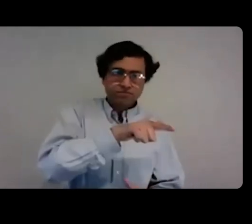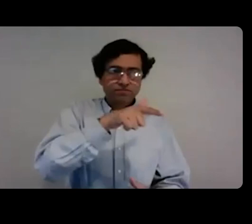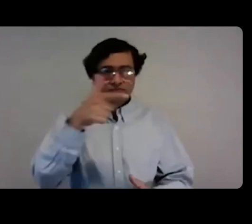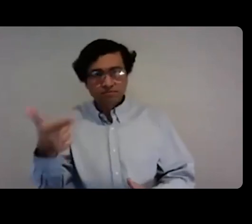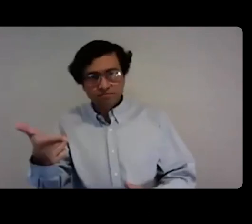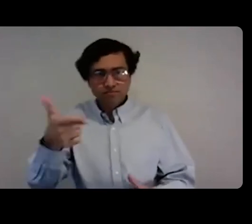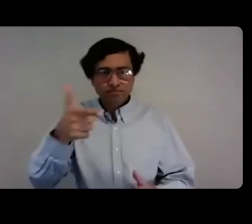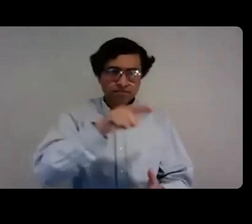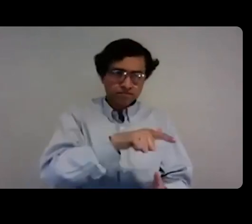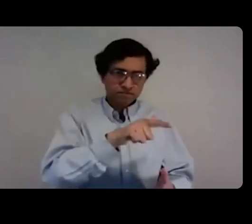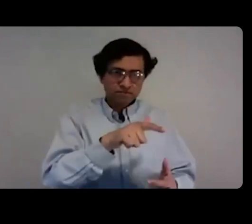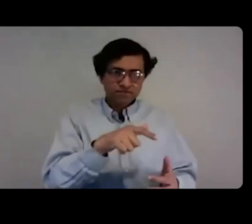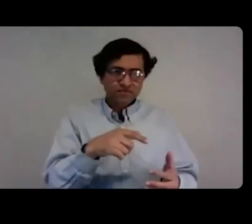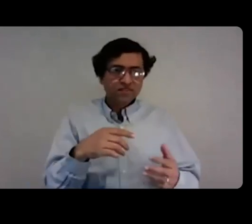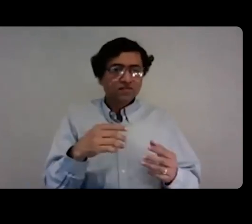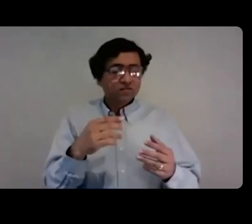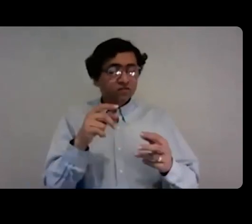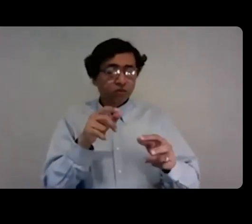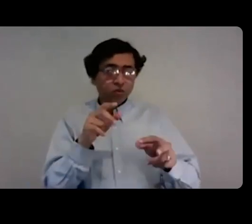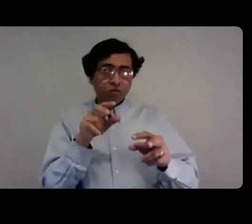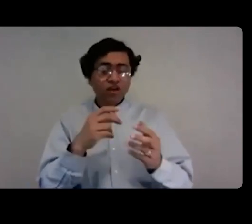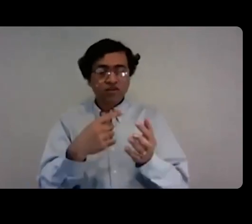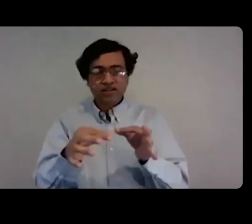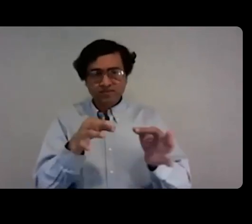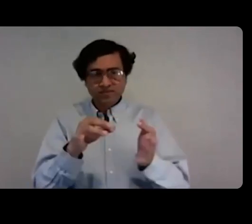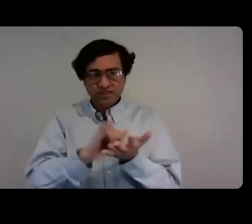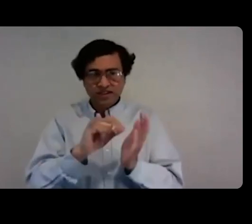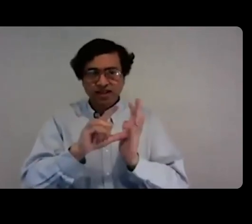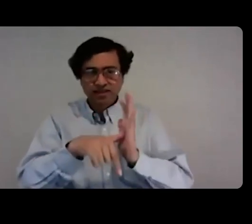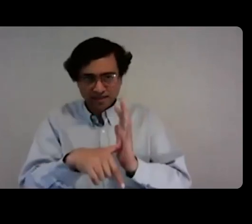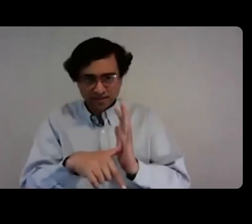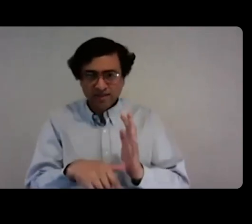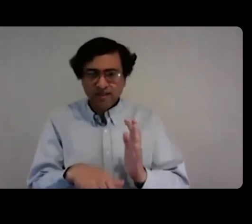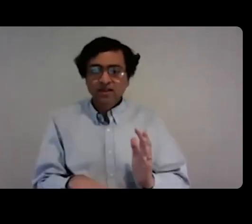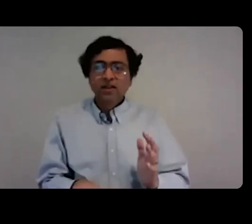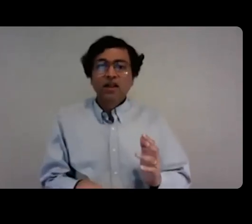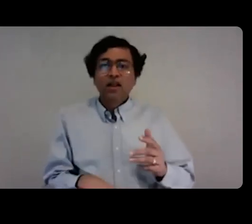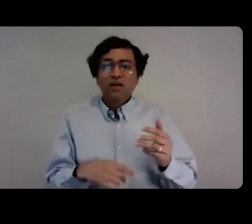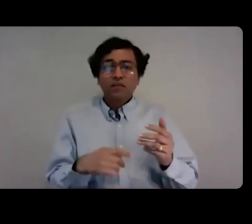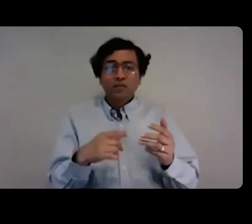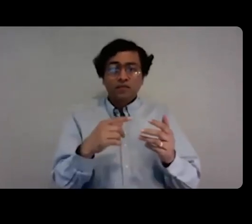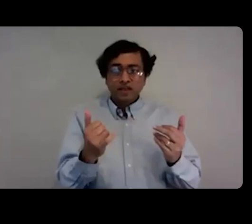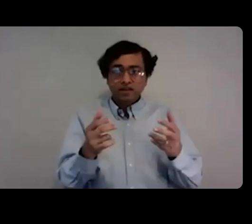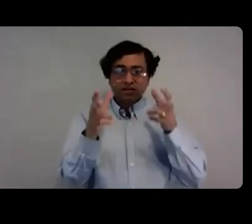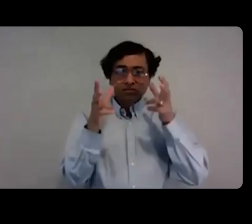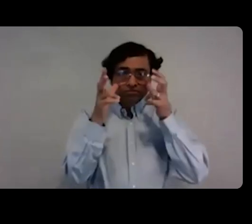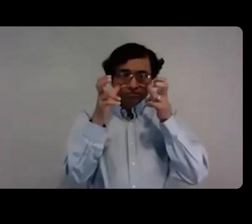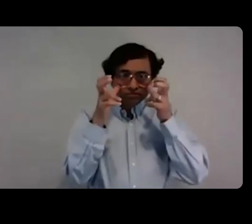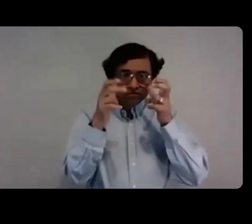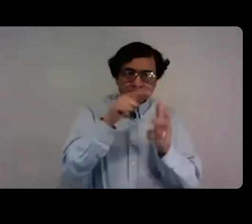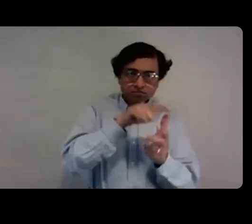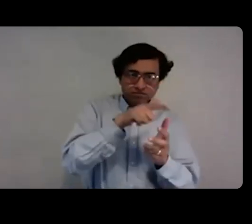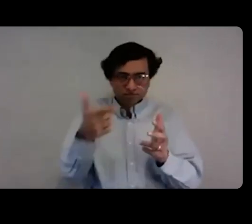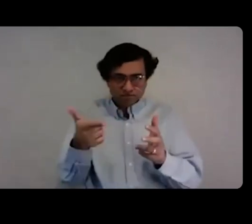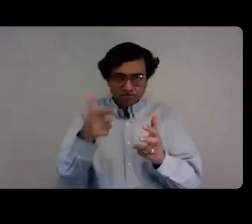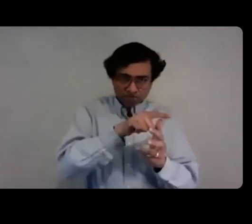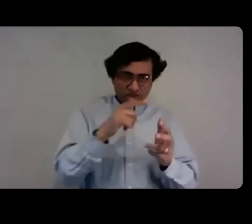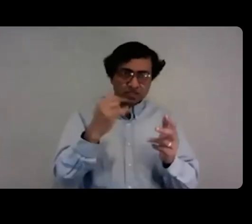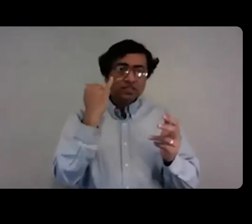If everybody in the room is using sign language, then turn-taking is done in a more deliberate way, which allows for the visual channel to